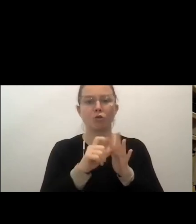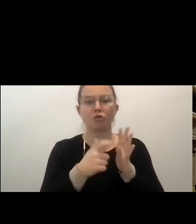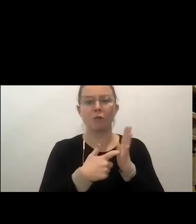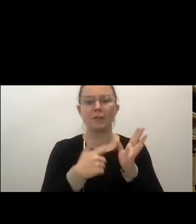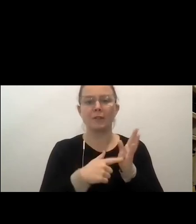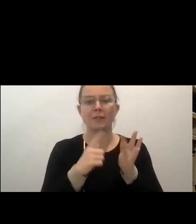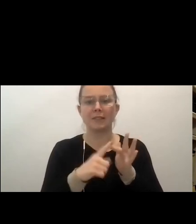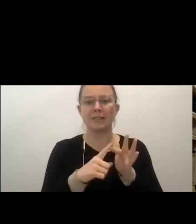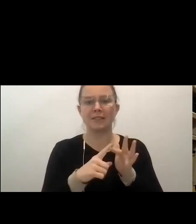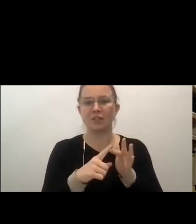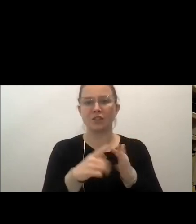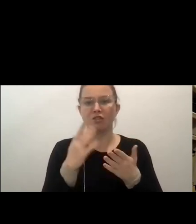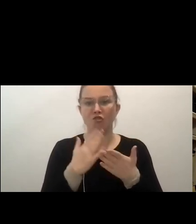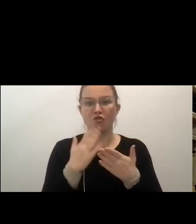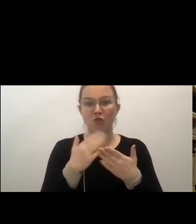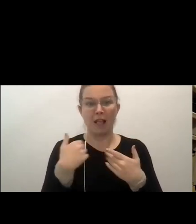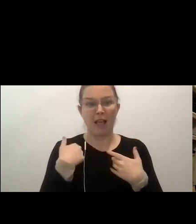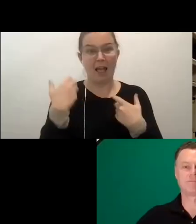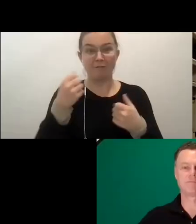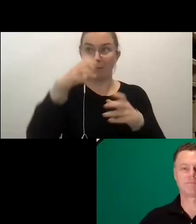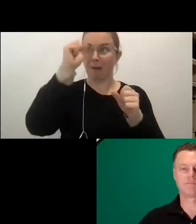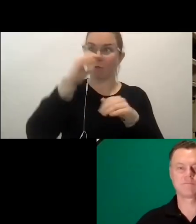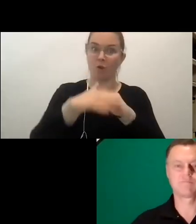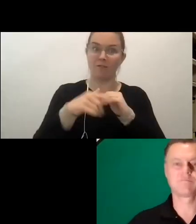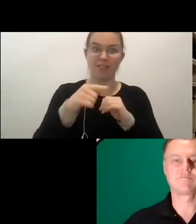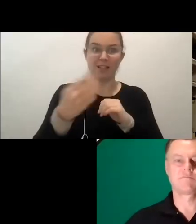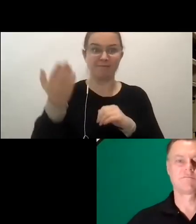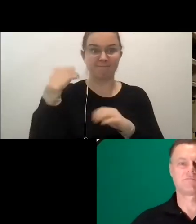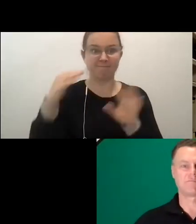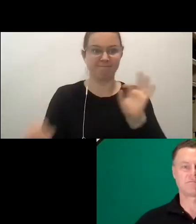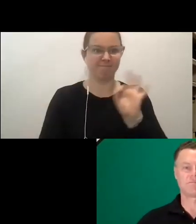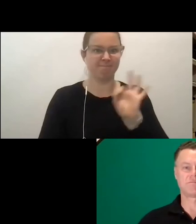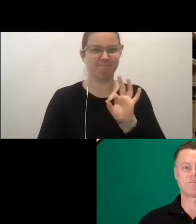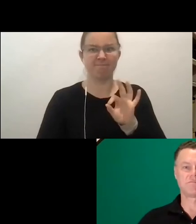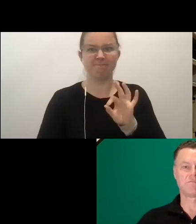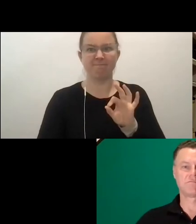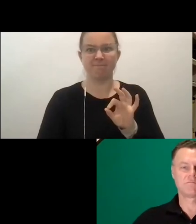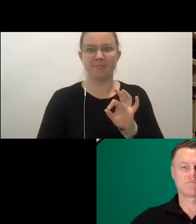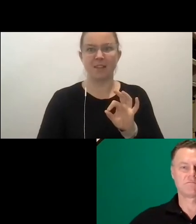I don't really have any memory of it but every year after that